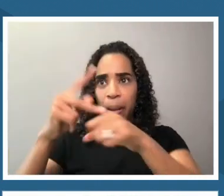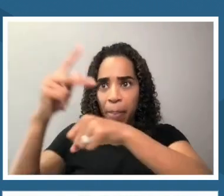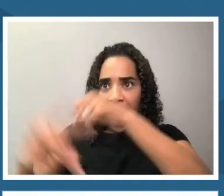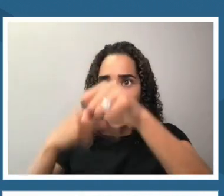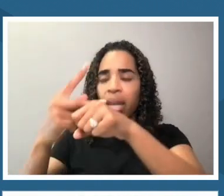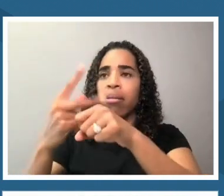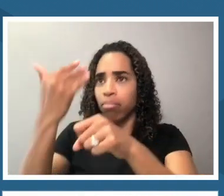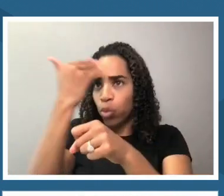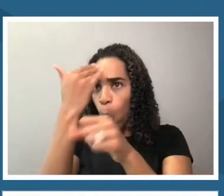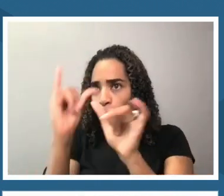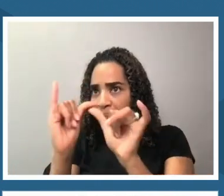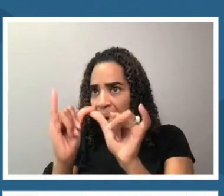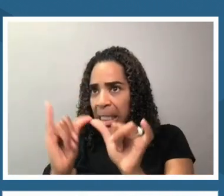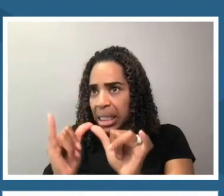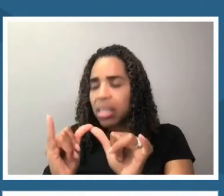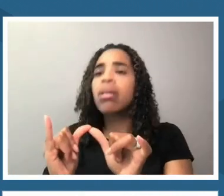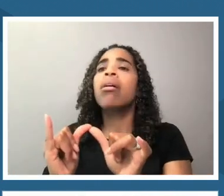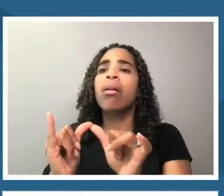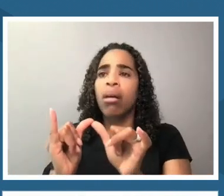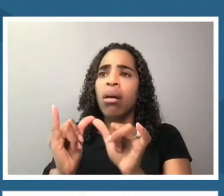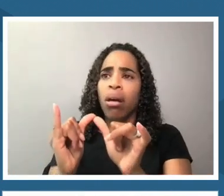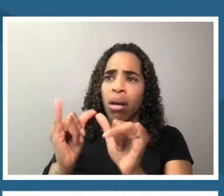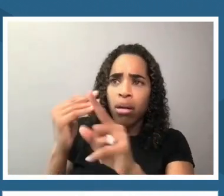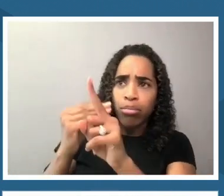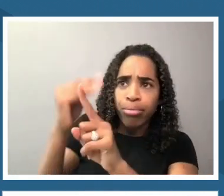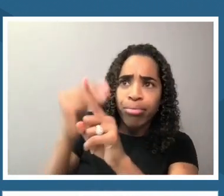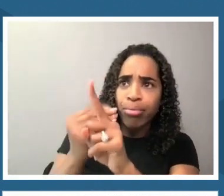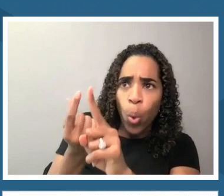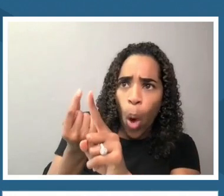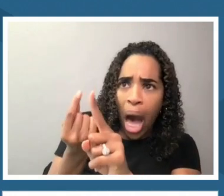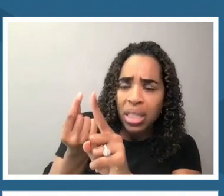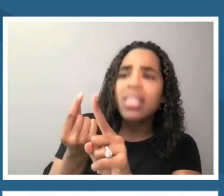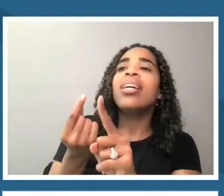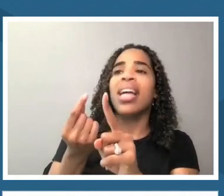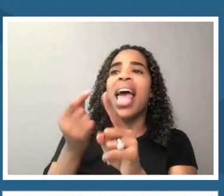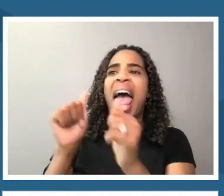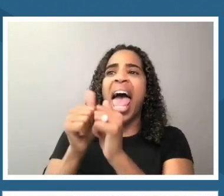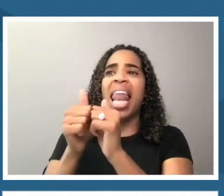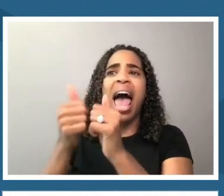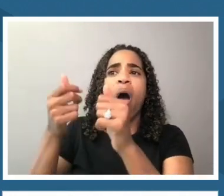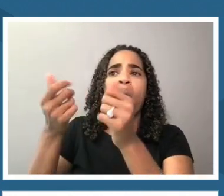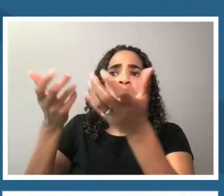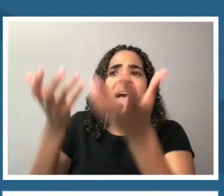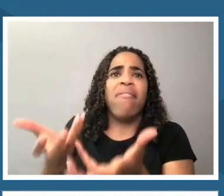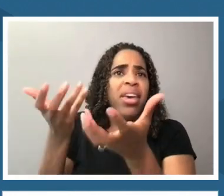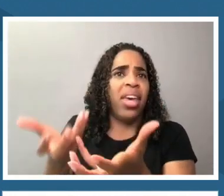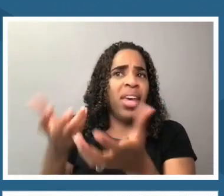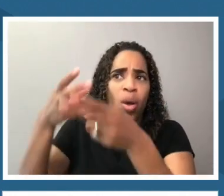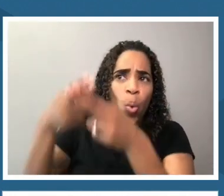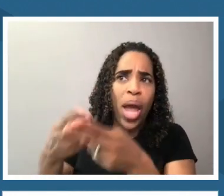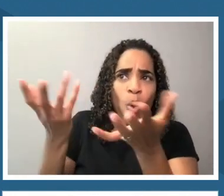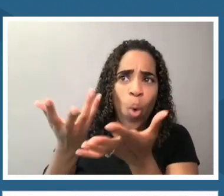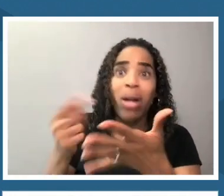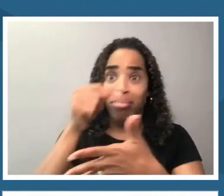give you an estimation of how hot the planet is and we can tell you how heavy it is